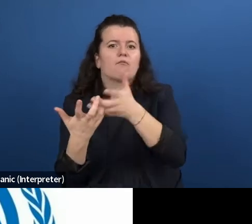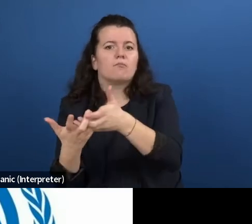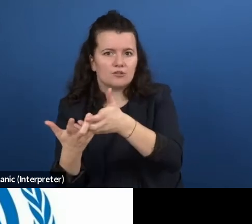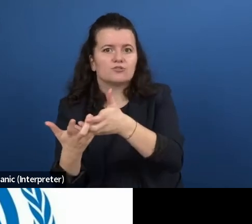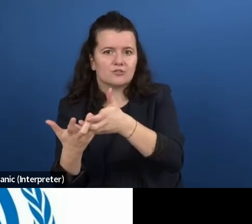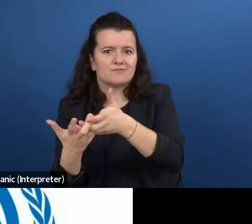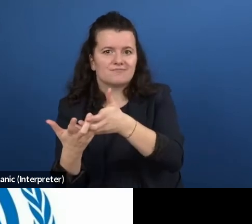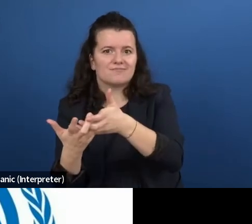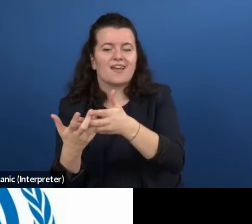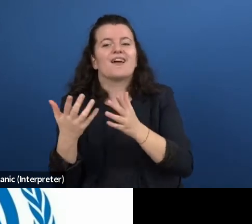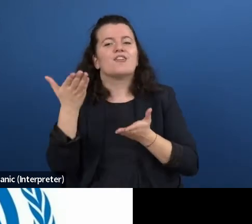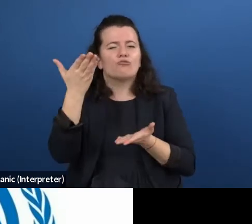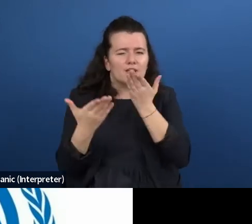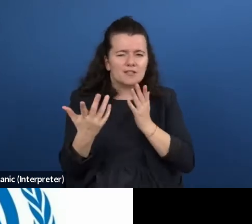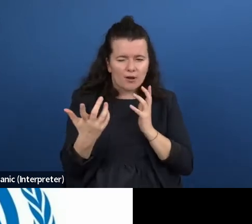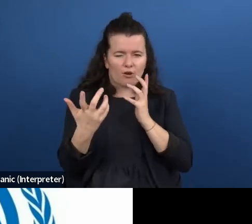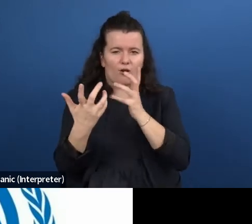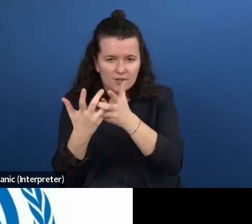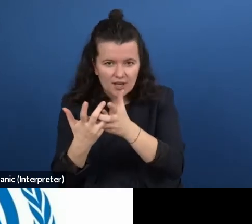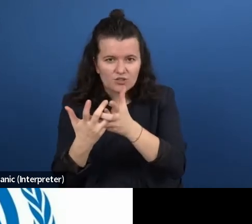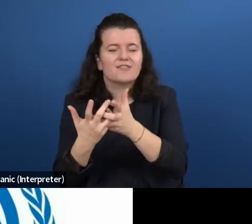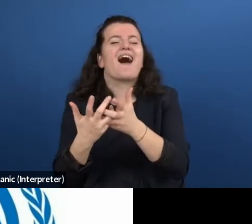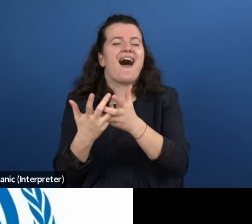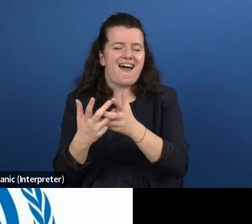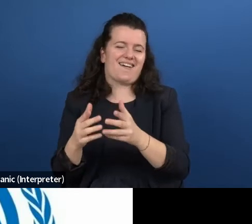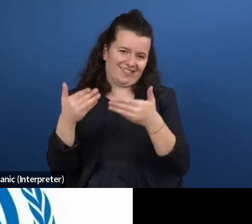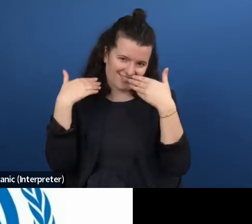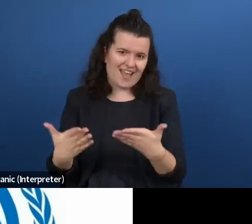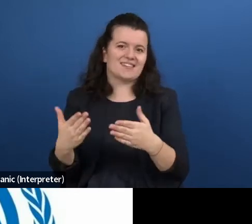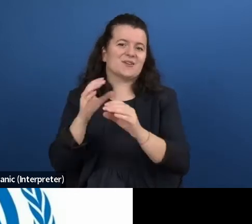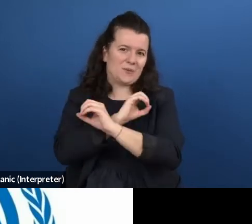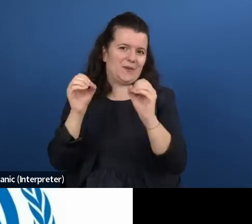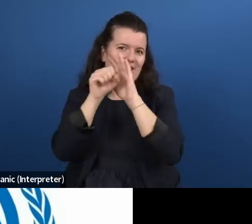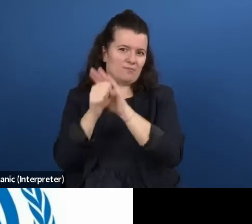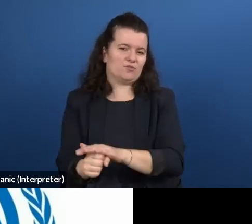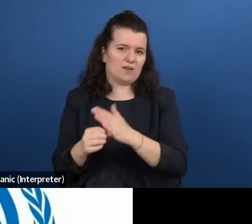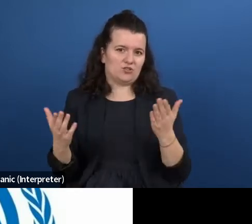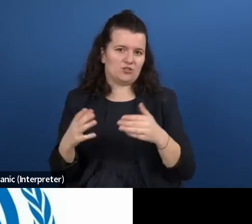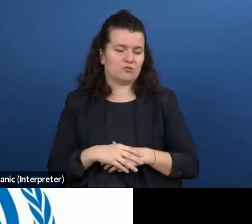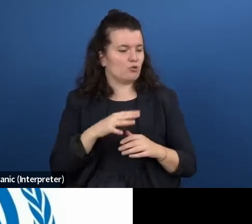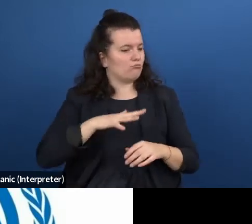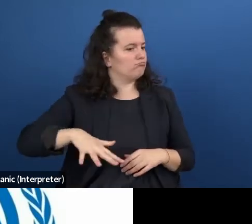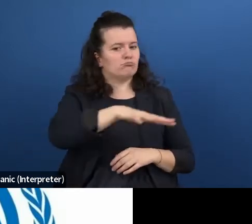So we need to insure that specialized services, accommodation facilities for victims of trafficking,